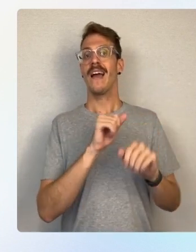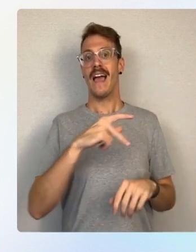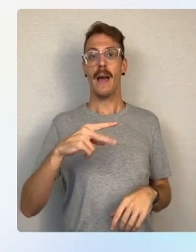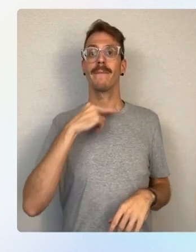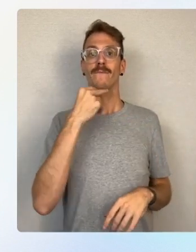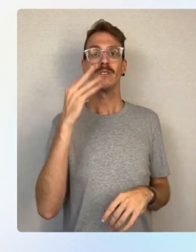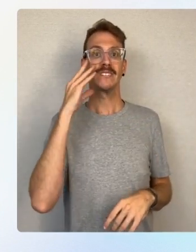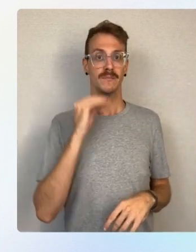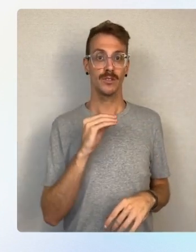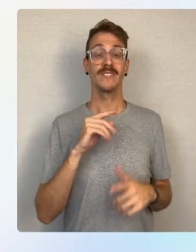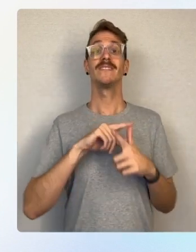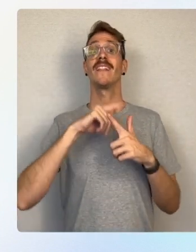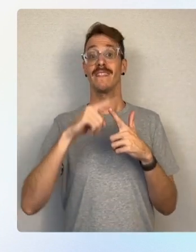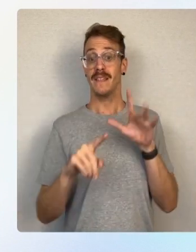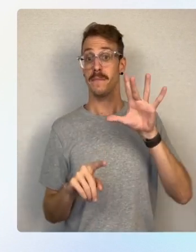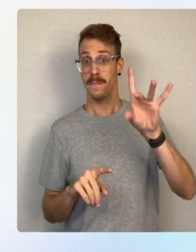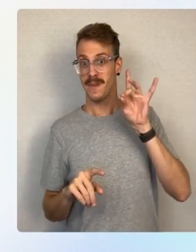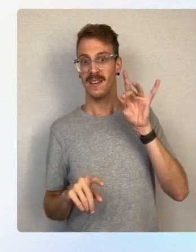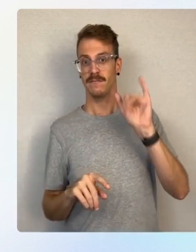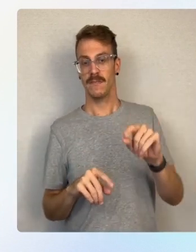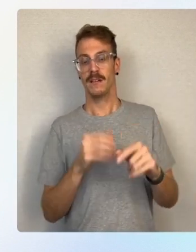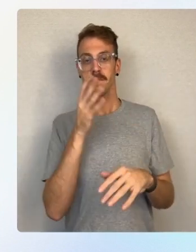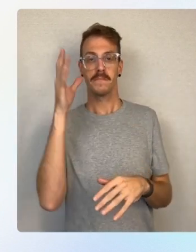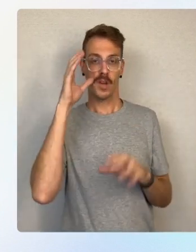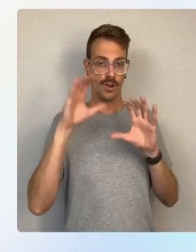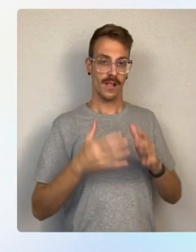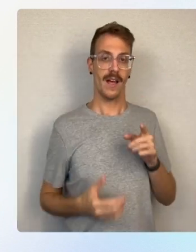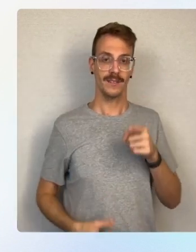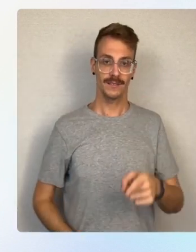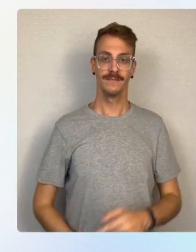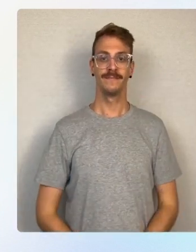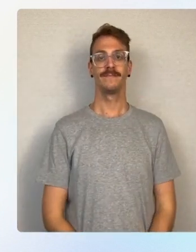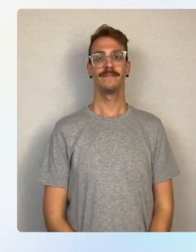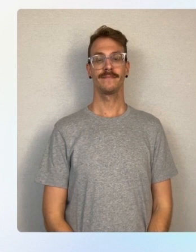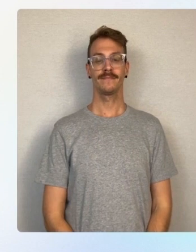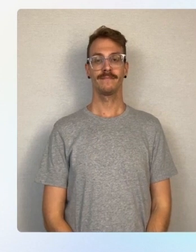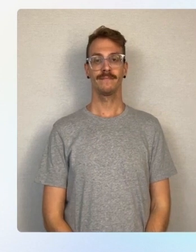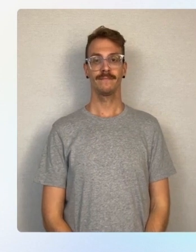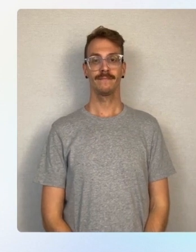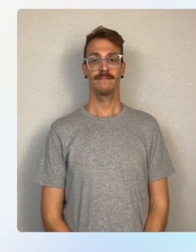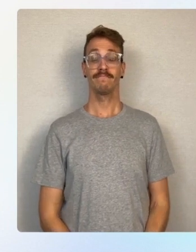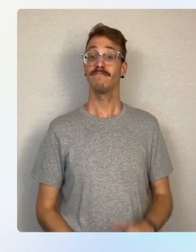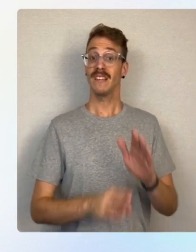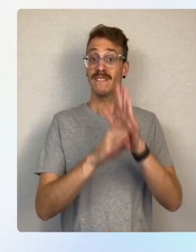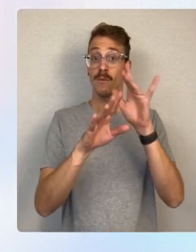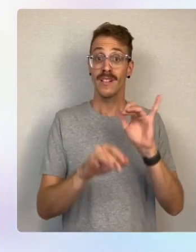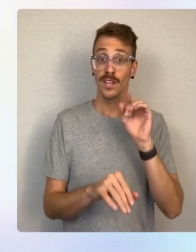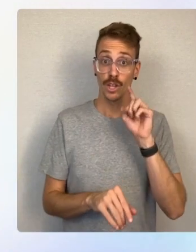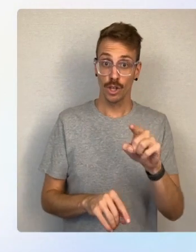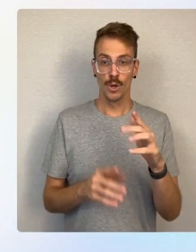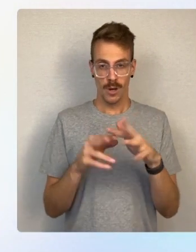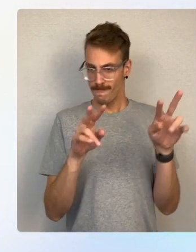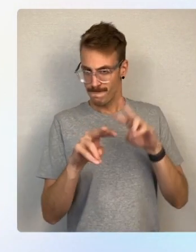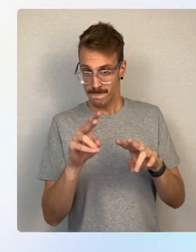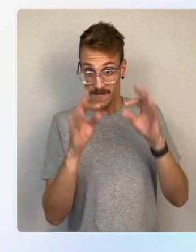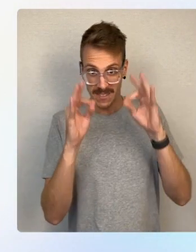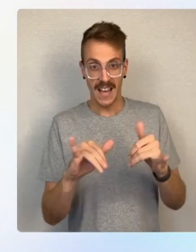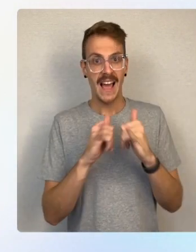and enter AppVoiceExperience in the search bar. Then choose AppVoiceExperience as the parent class. It's up to developers like you